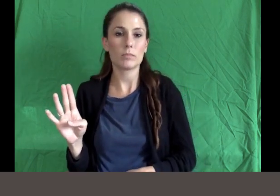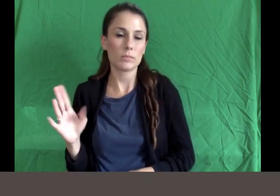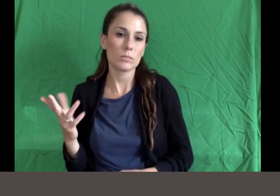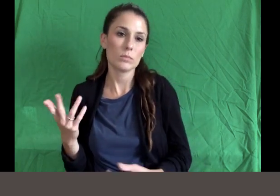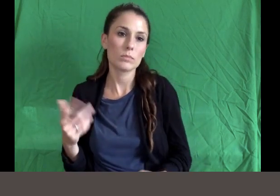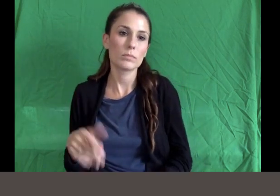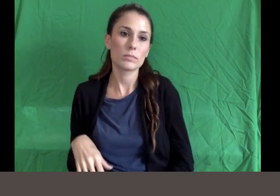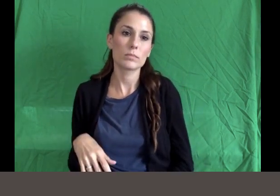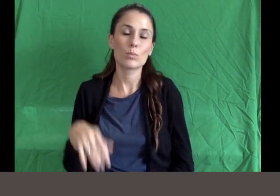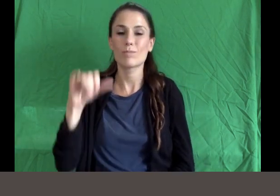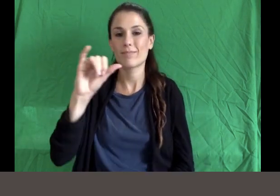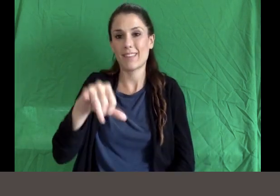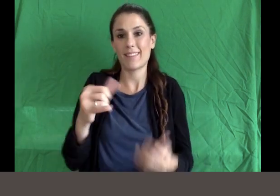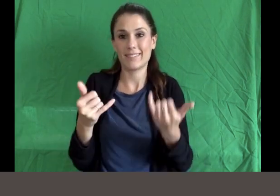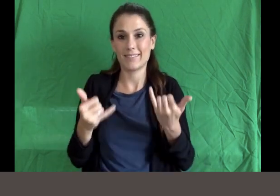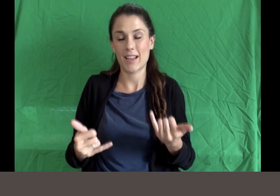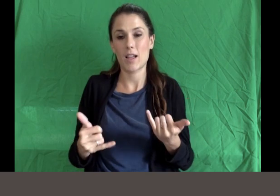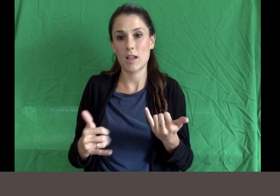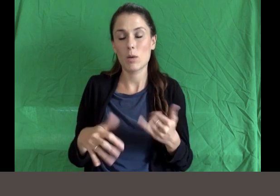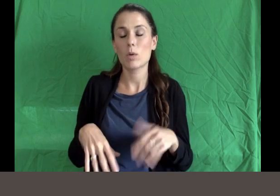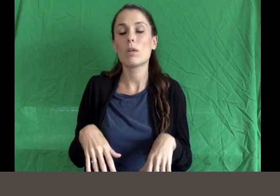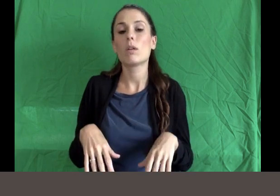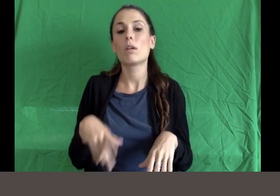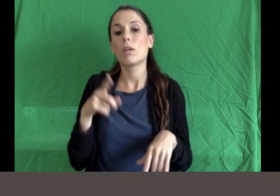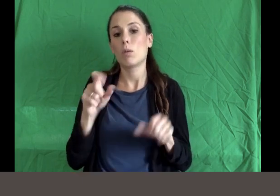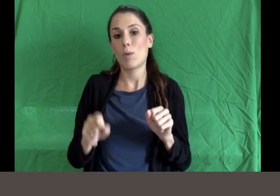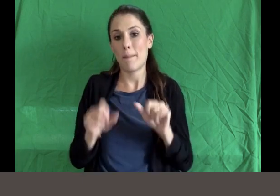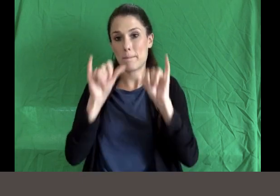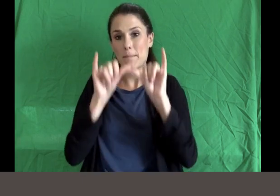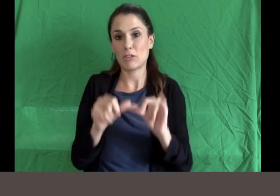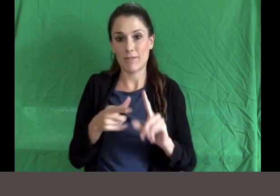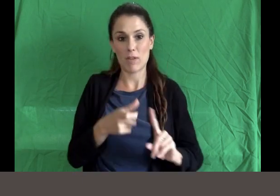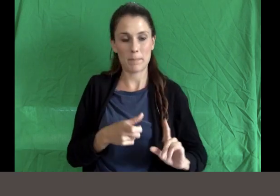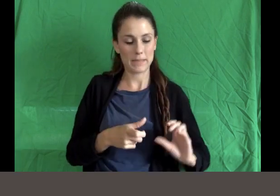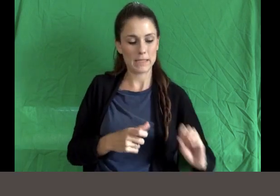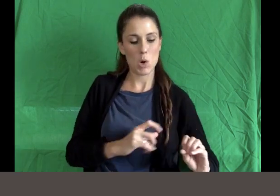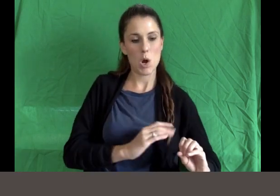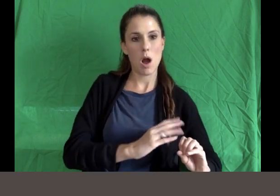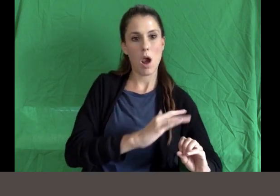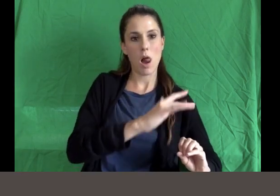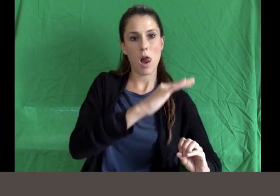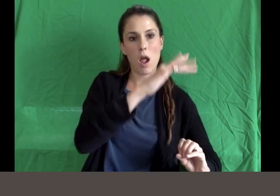comparison i can also compare these bars by performing a count comparison so i can just count